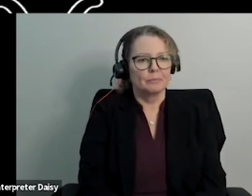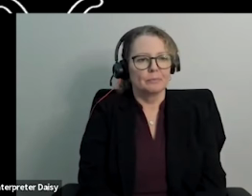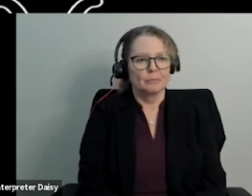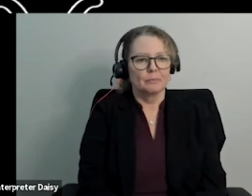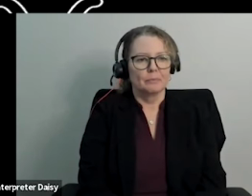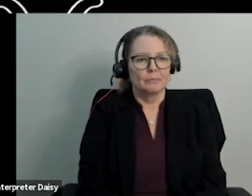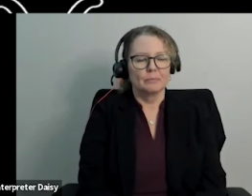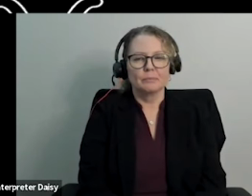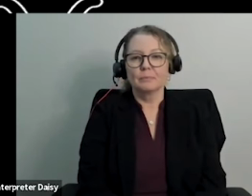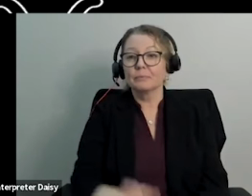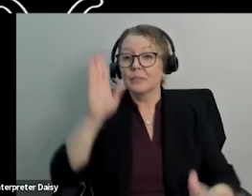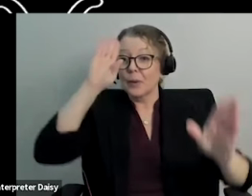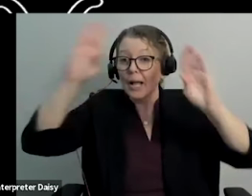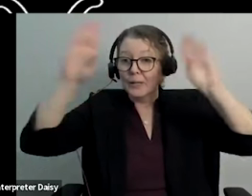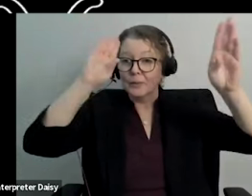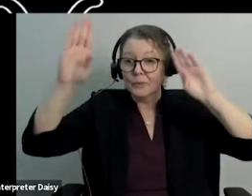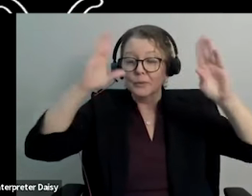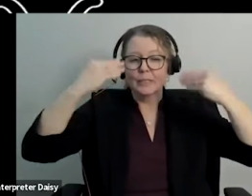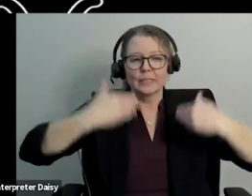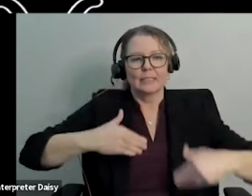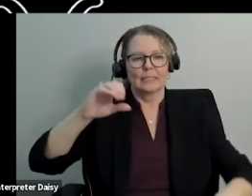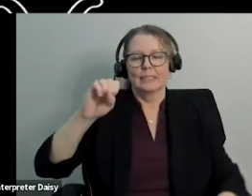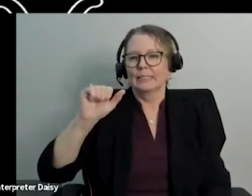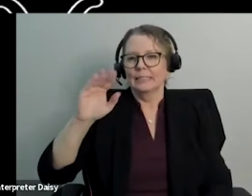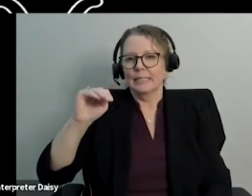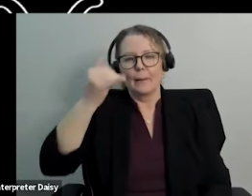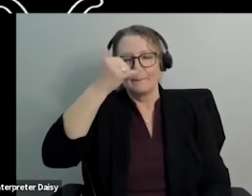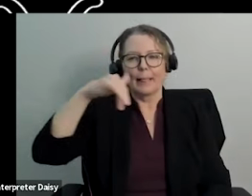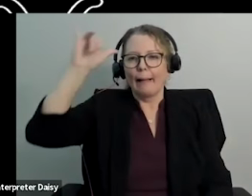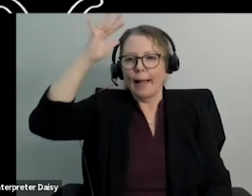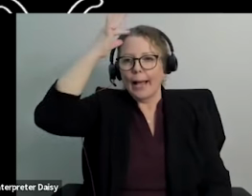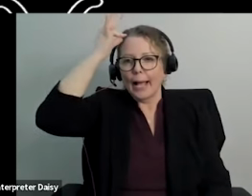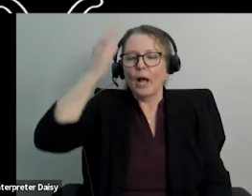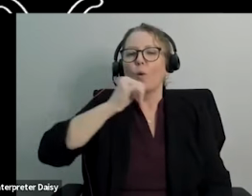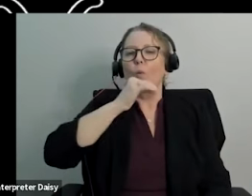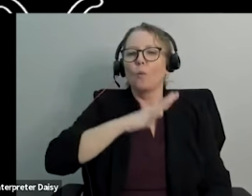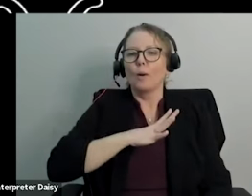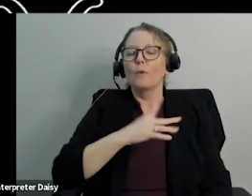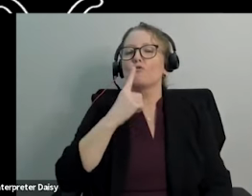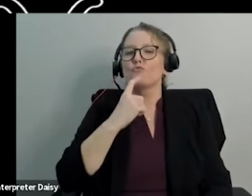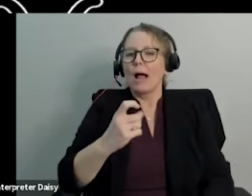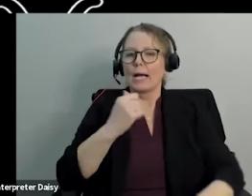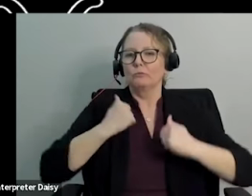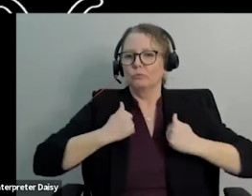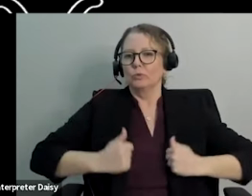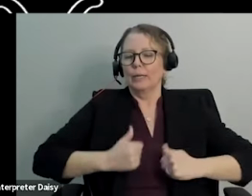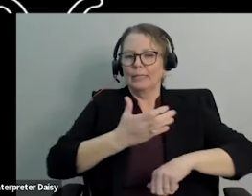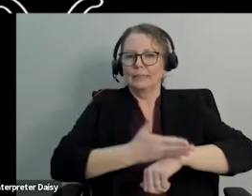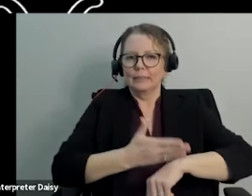Alrighty, so hi, everyone. I'm Sam, a blonde-haired woman wearing a red sweater. I use she/her pronouns.